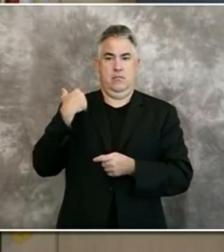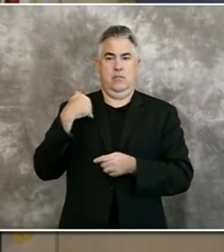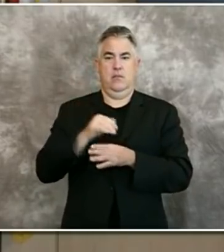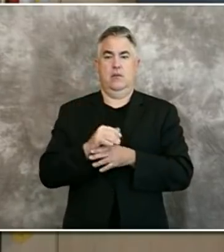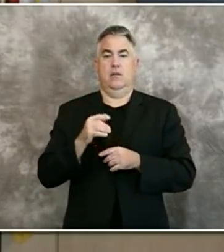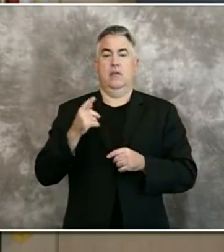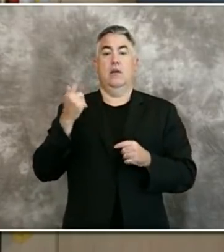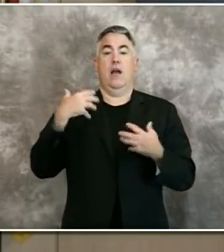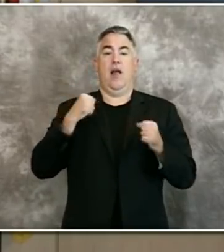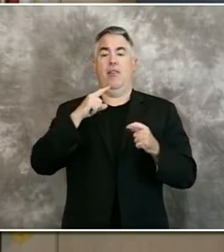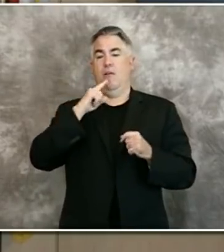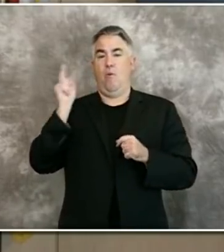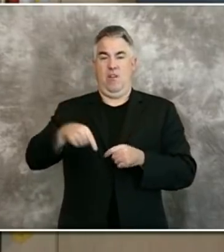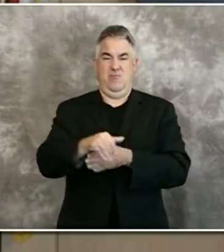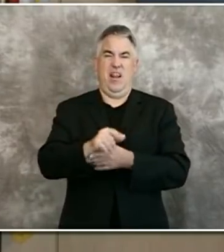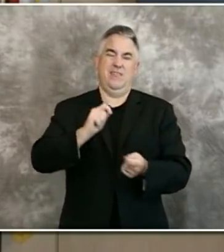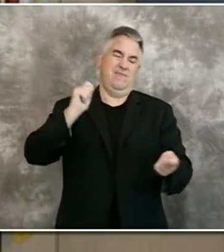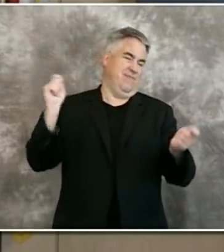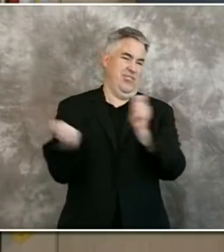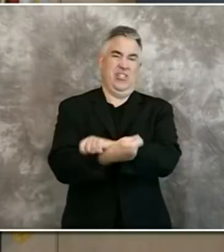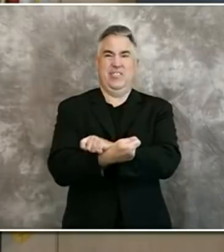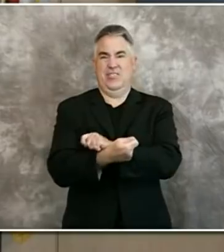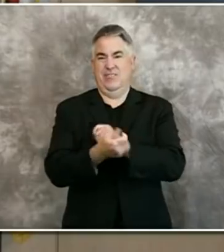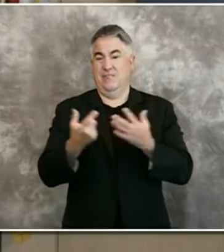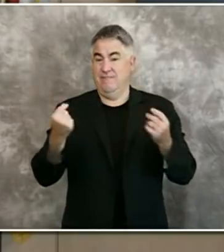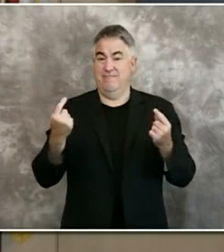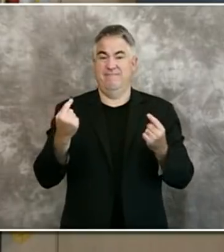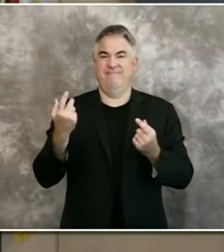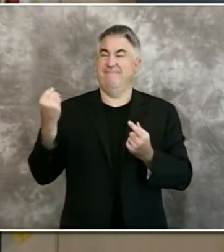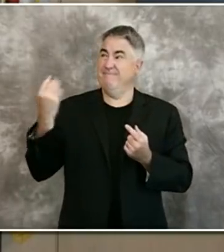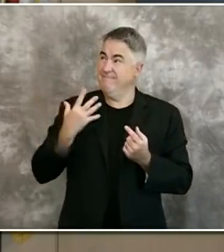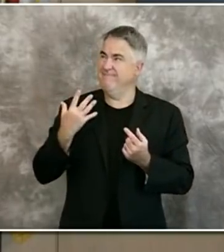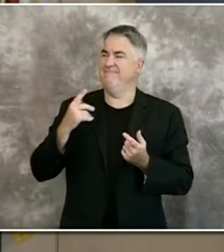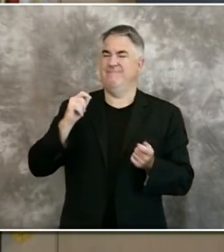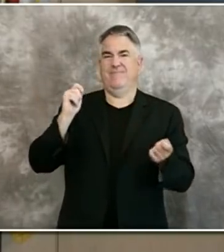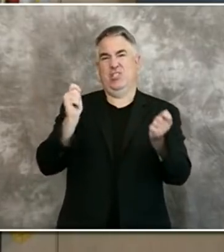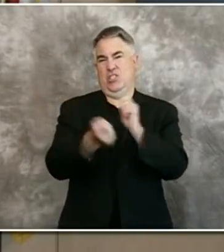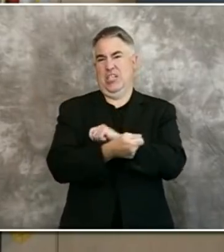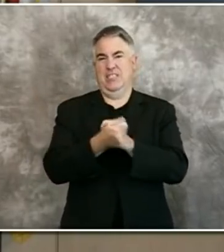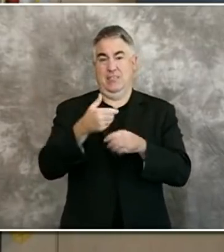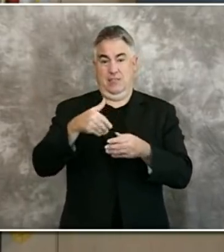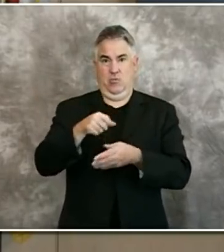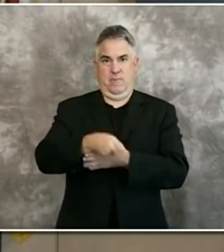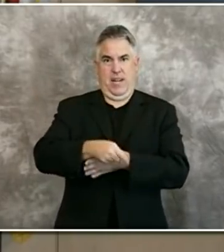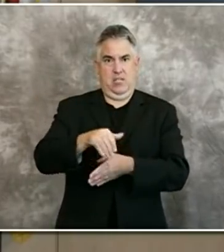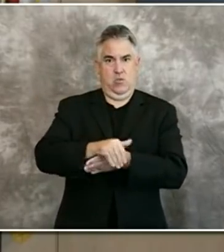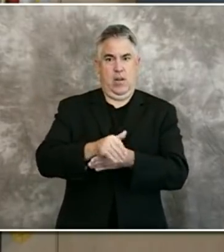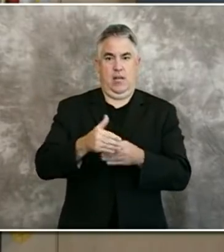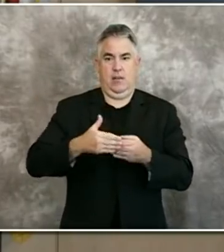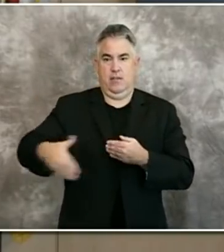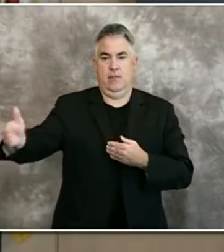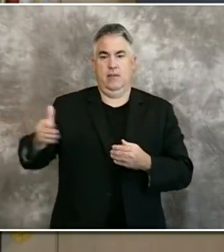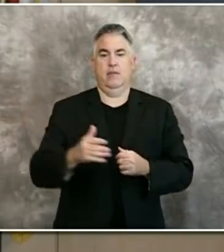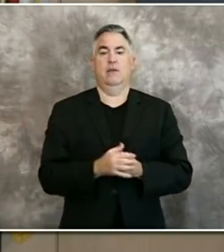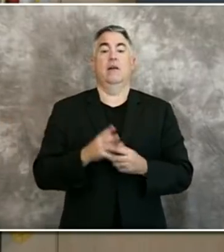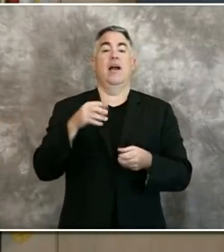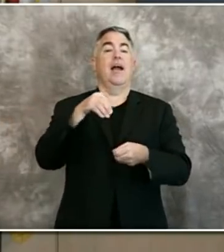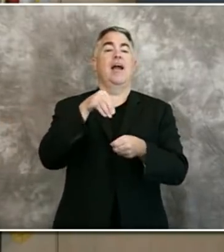REPORTED YESTERDAY. AS A RESULT HIT MIDNIGHT TONIGHT. HEALTH ORDER WILL BE UP UNDER